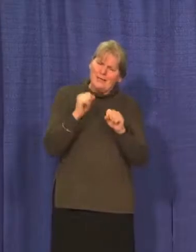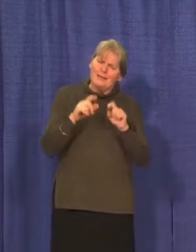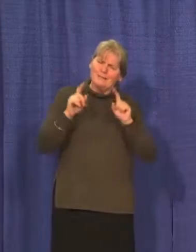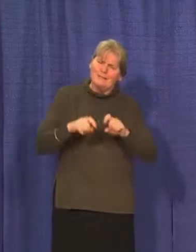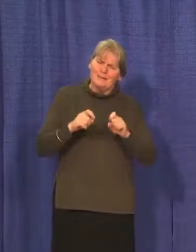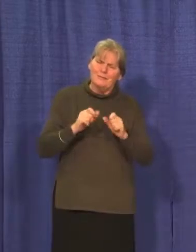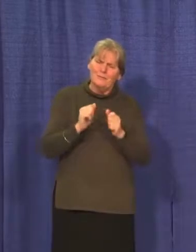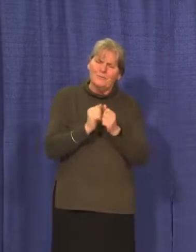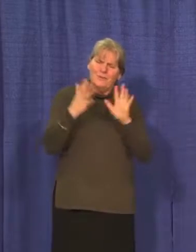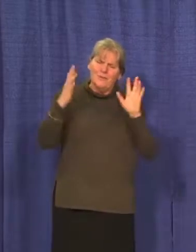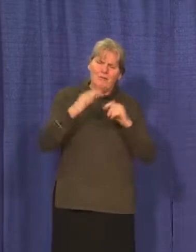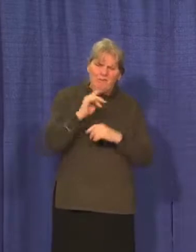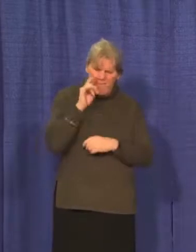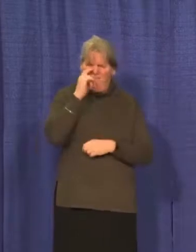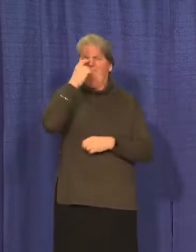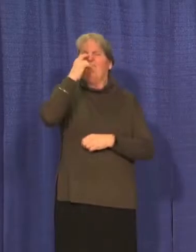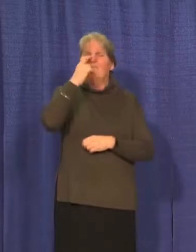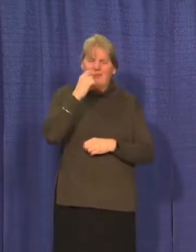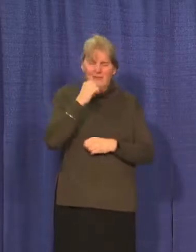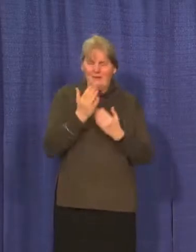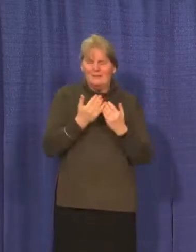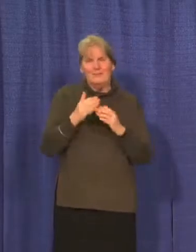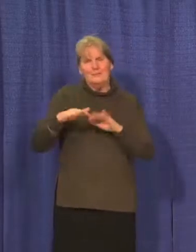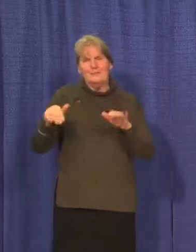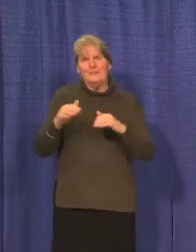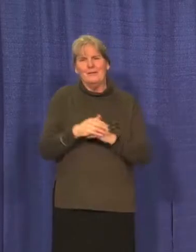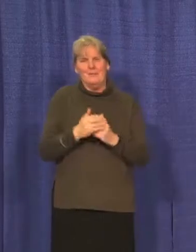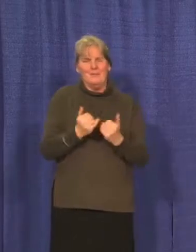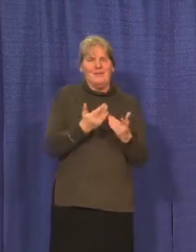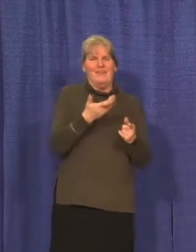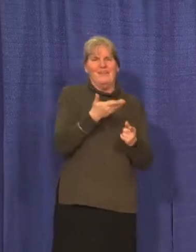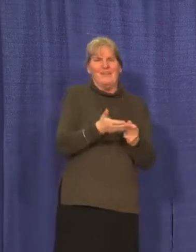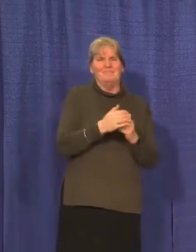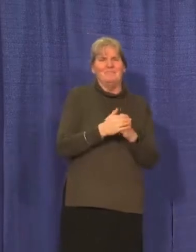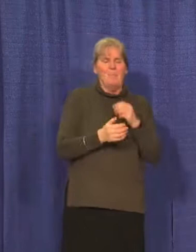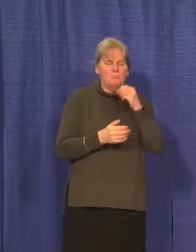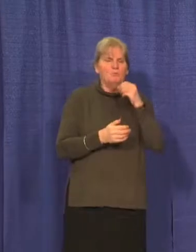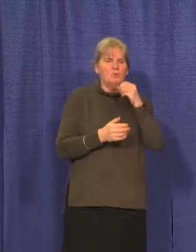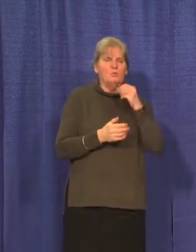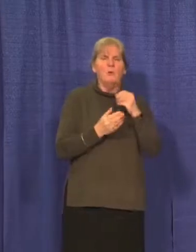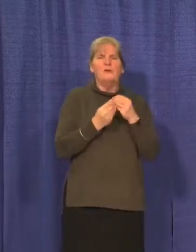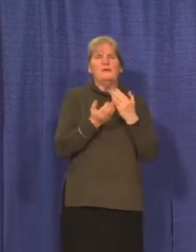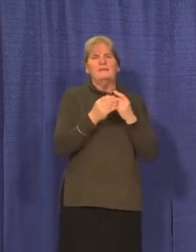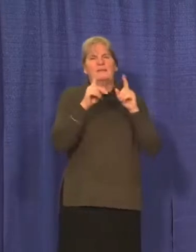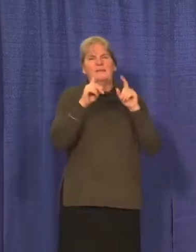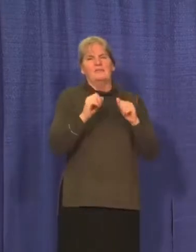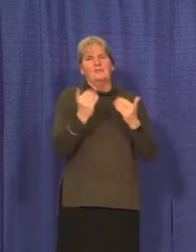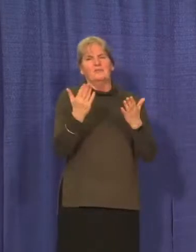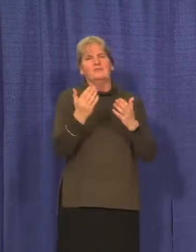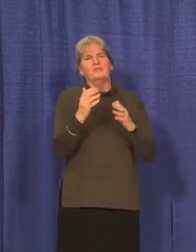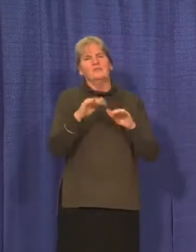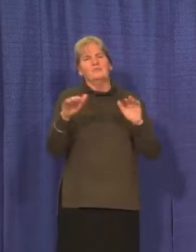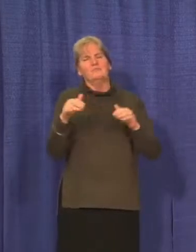adequately with all that invasive nasal swabbing.